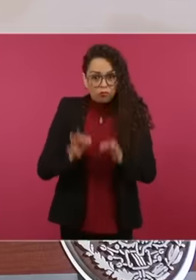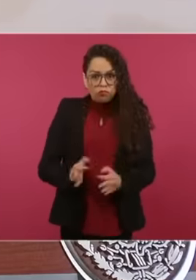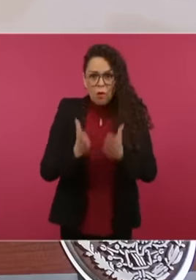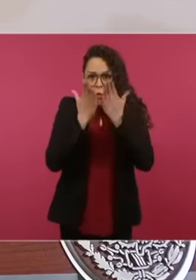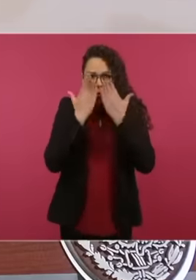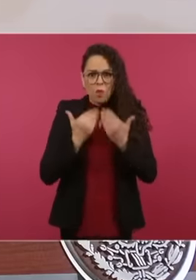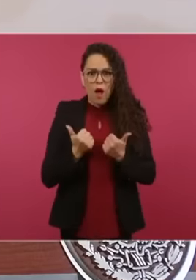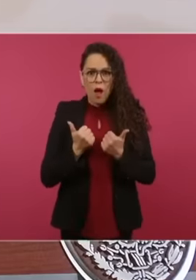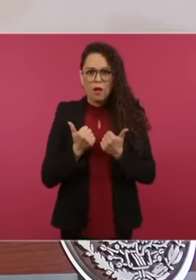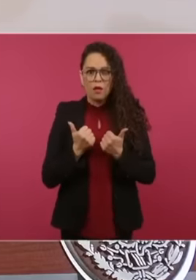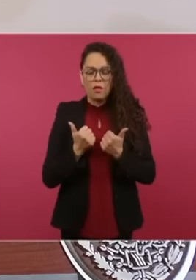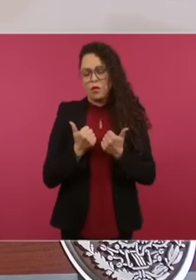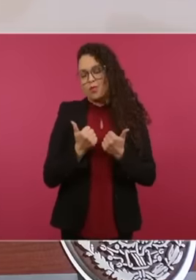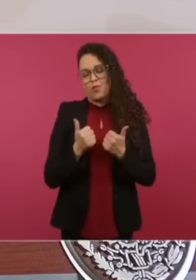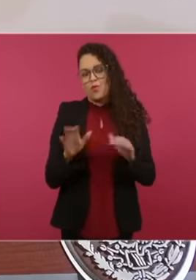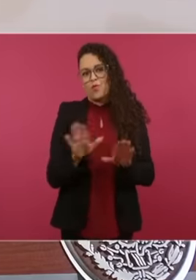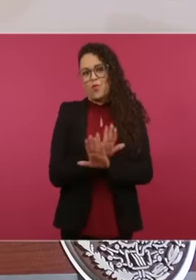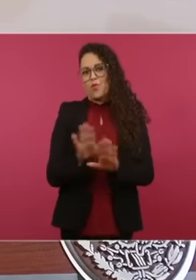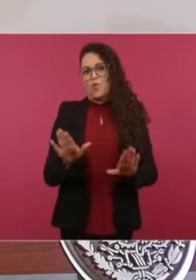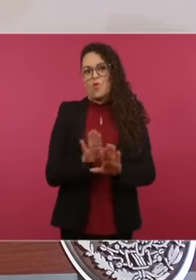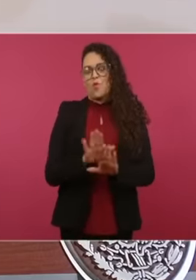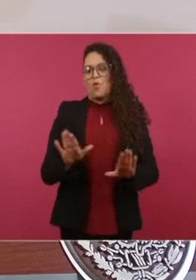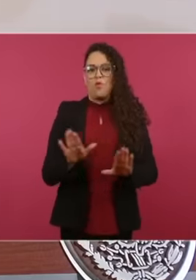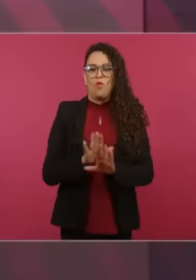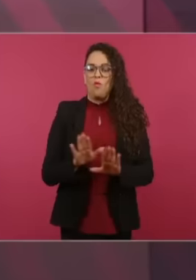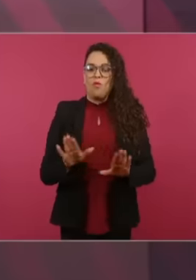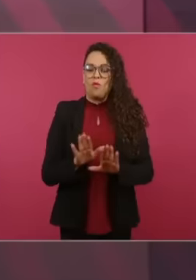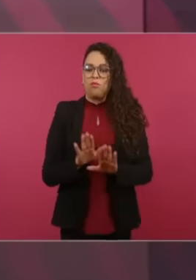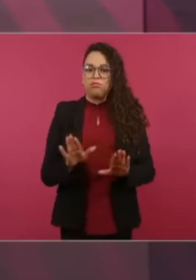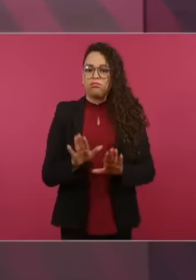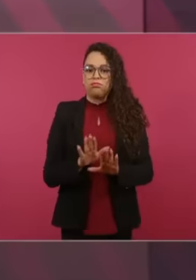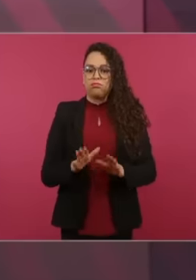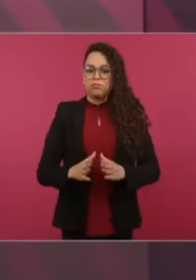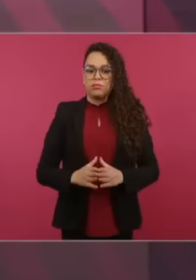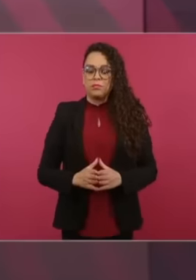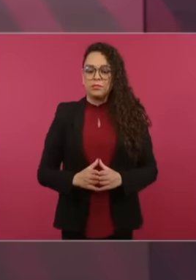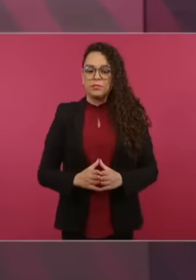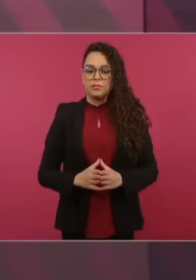then it was